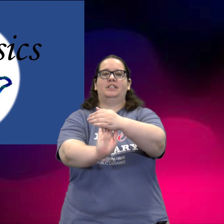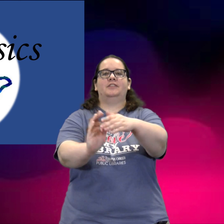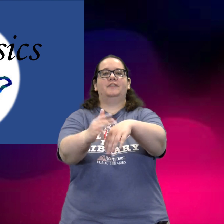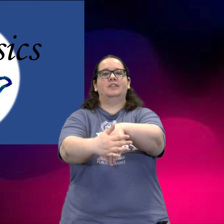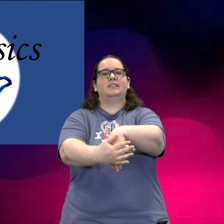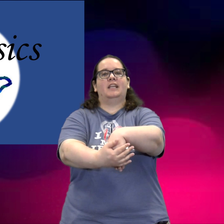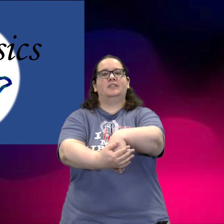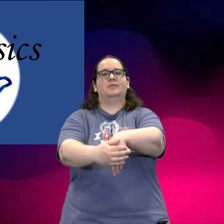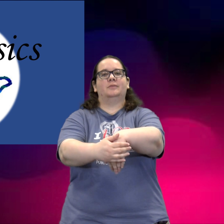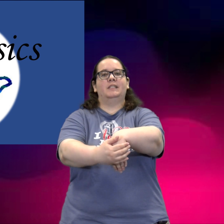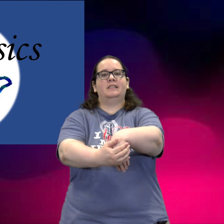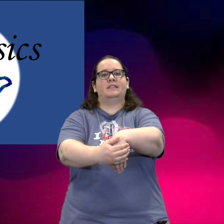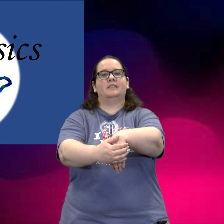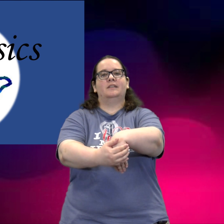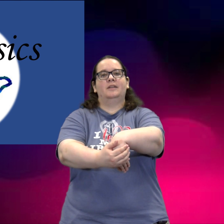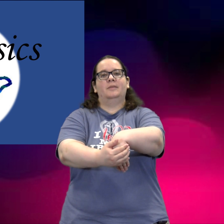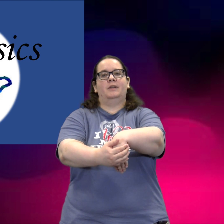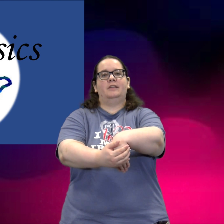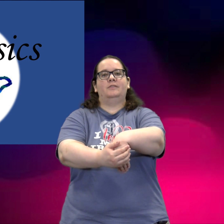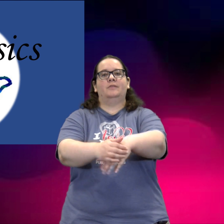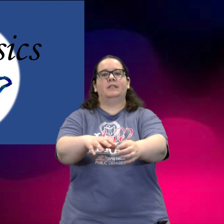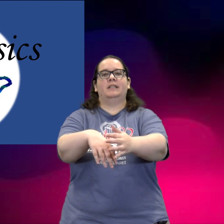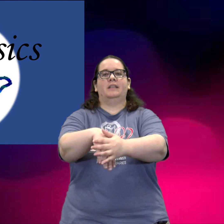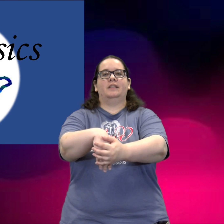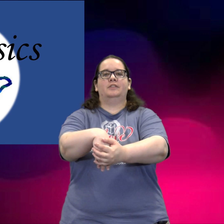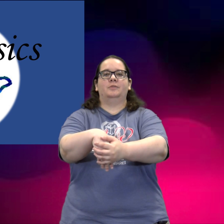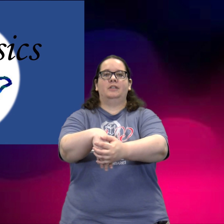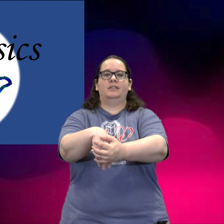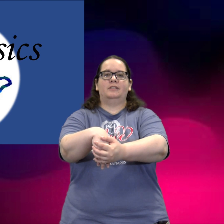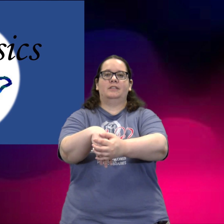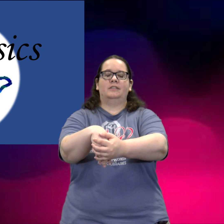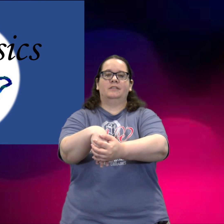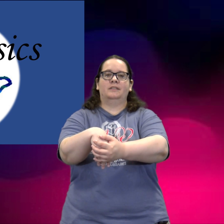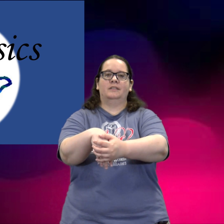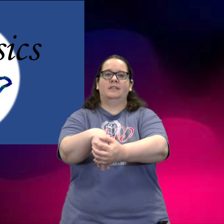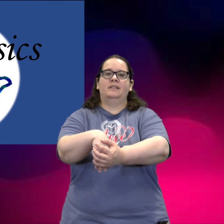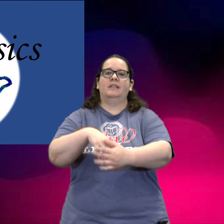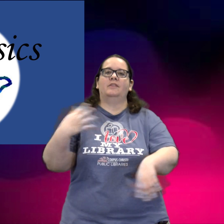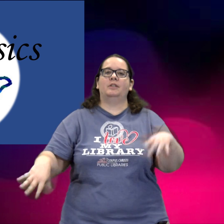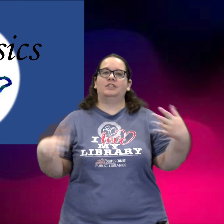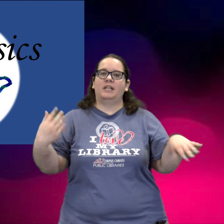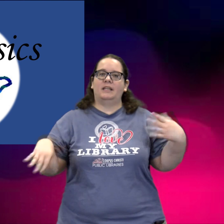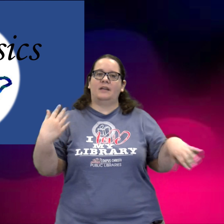in your fingers and your wrists, but you don't want anything to hurt. Give them a good shake out,